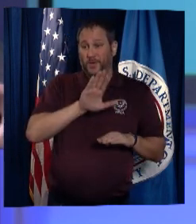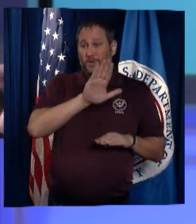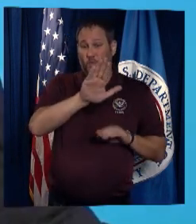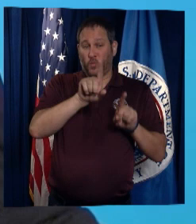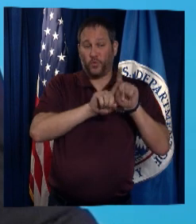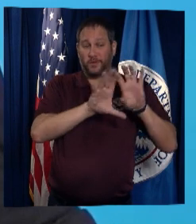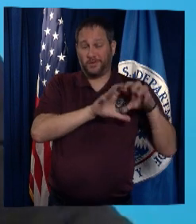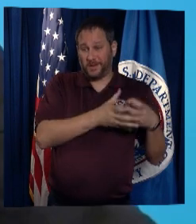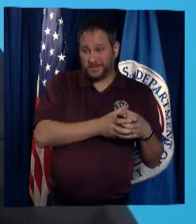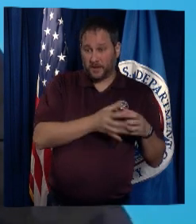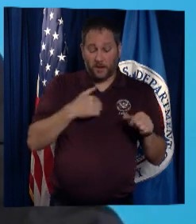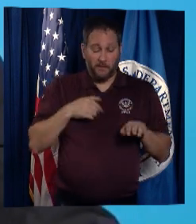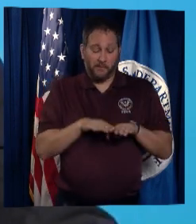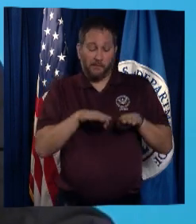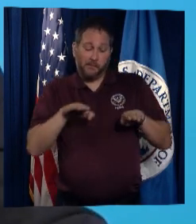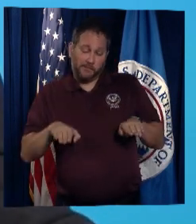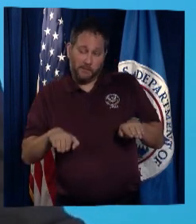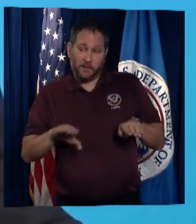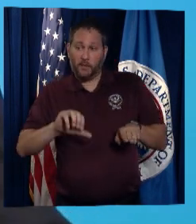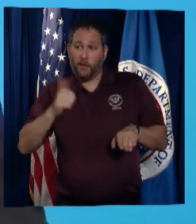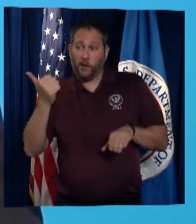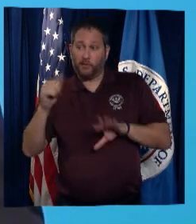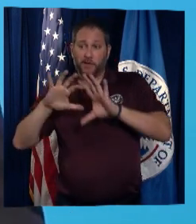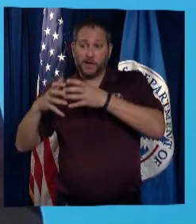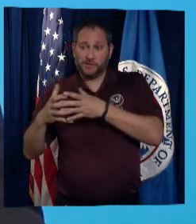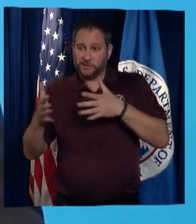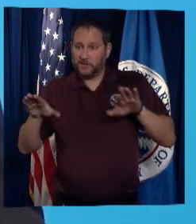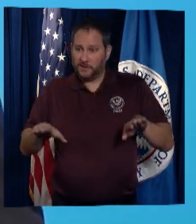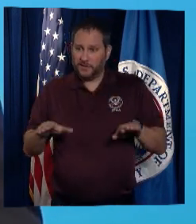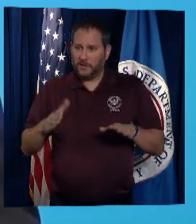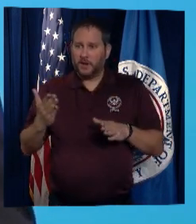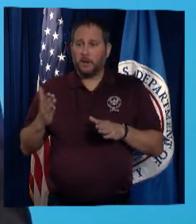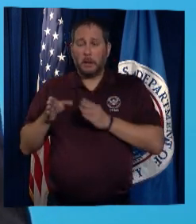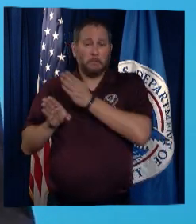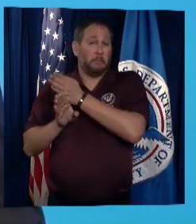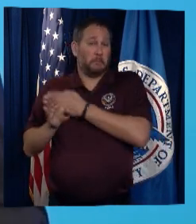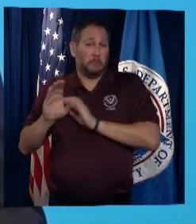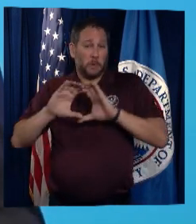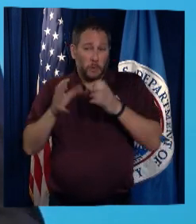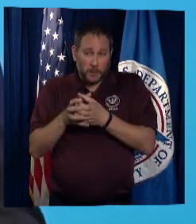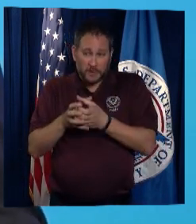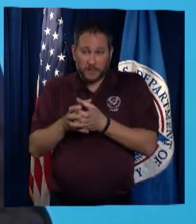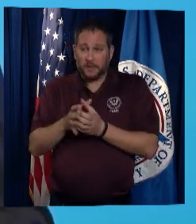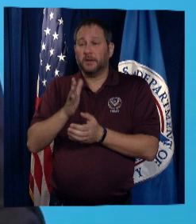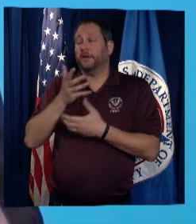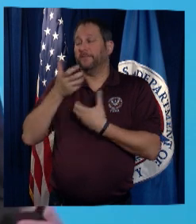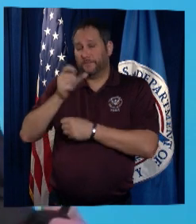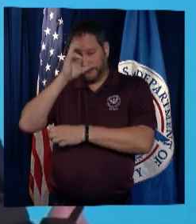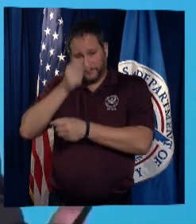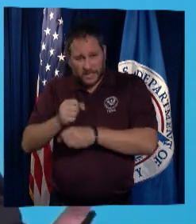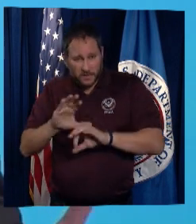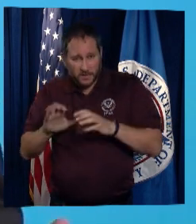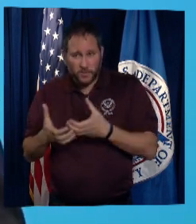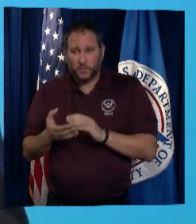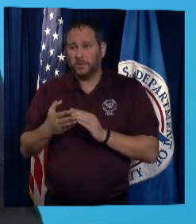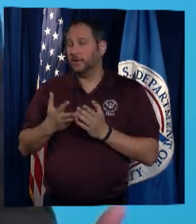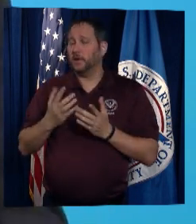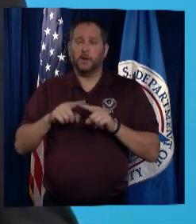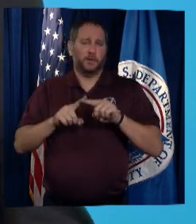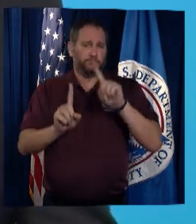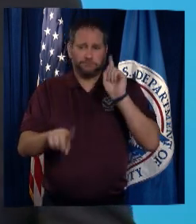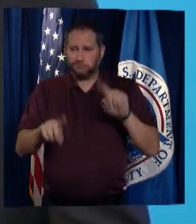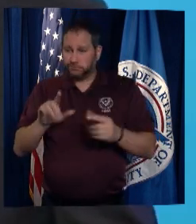or the schools, or clubs. And all you need to do is just show up, like just show up